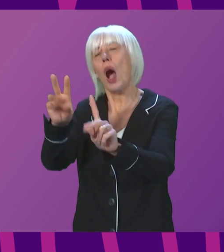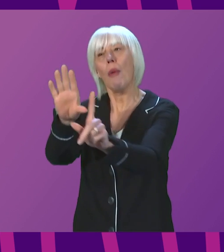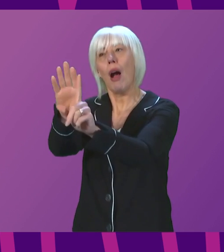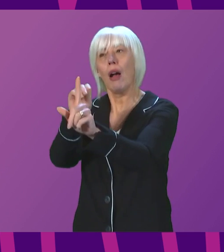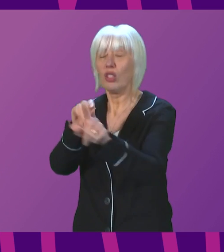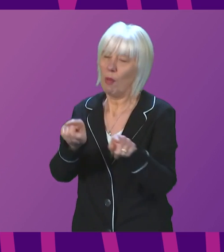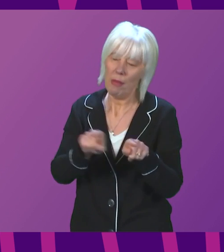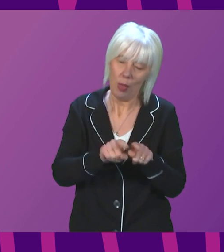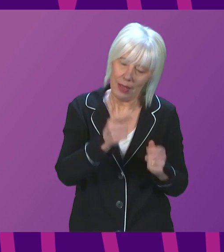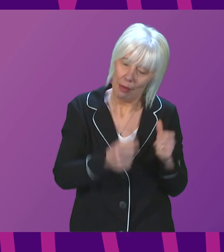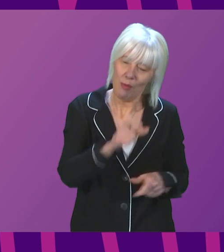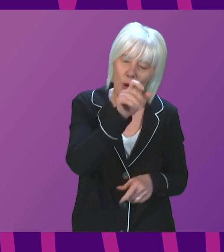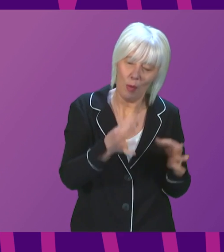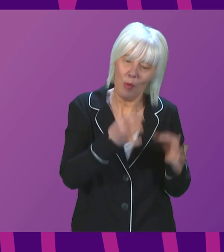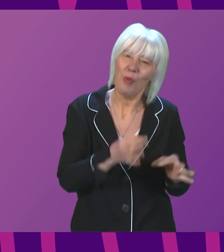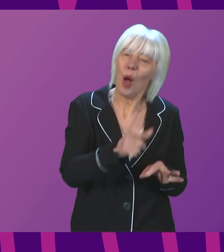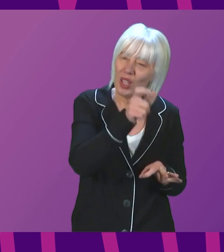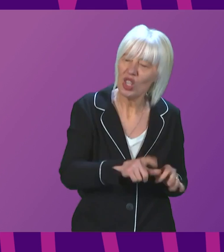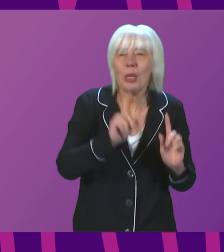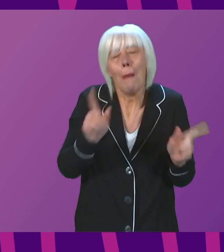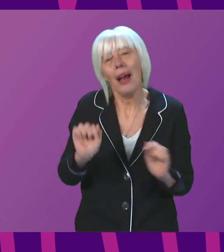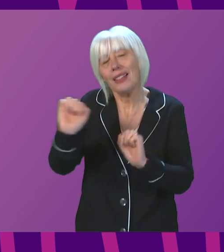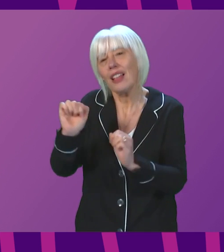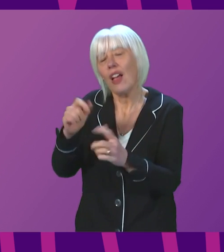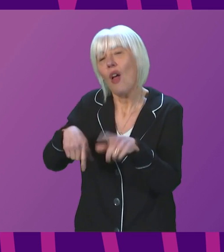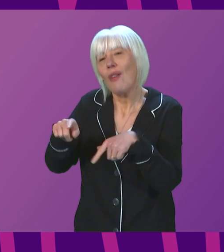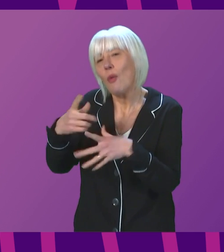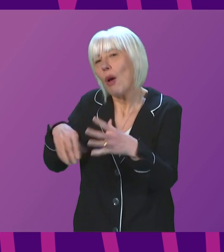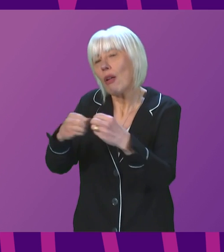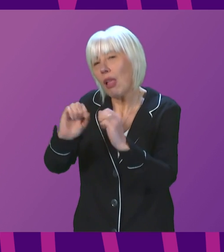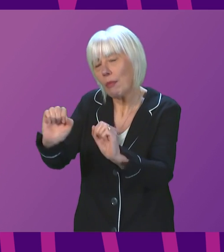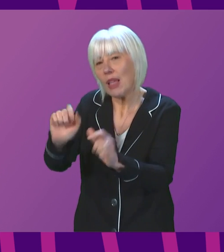is a responsibility on football clubs to make sure that those who play for them are role